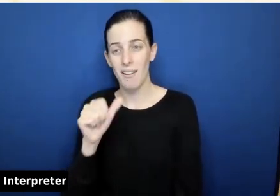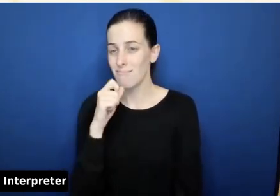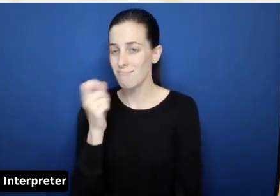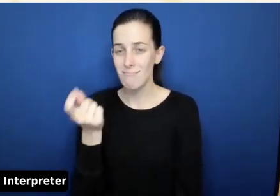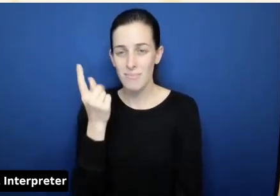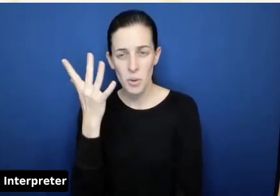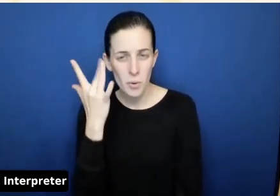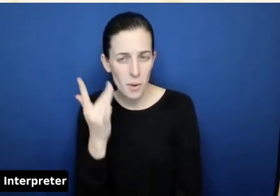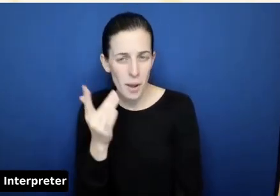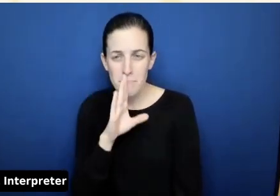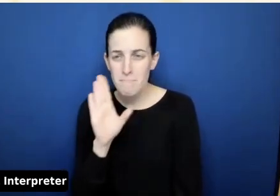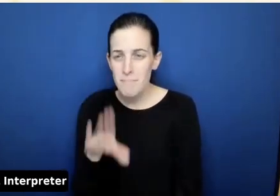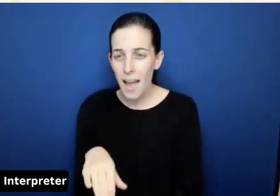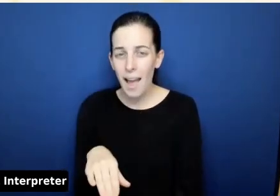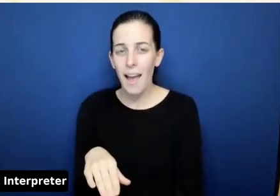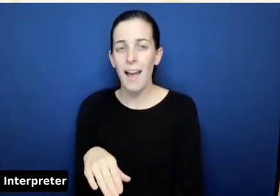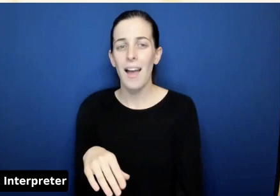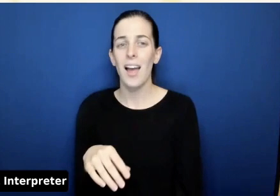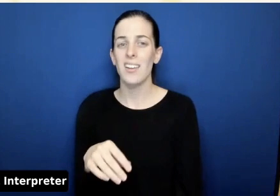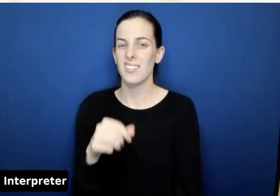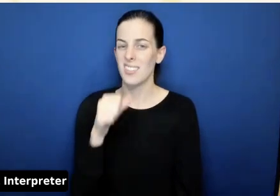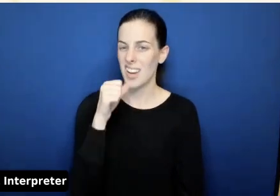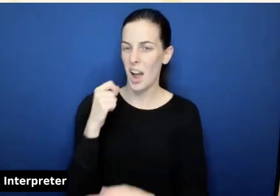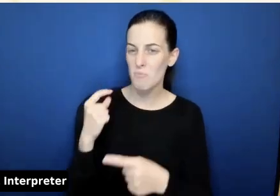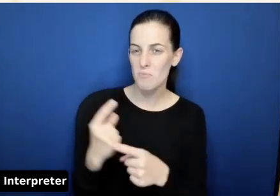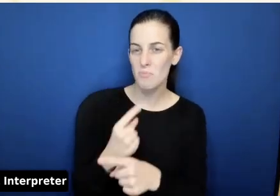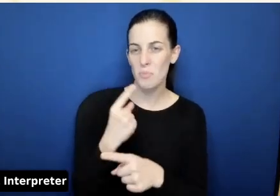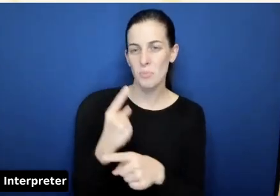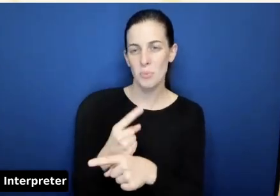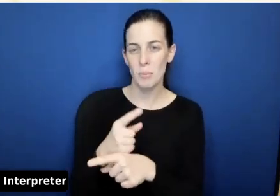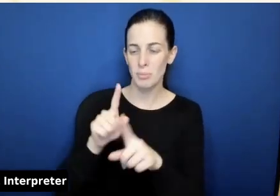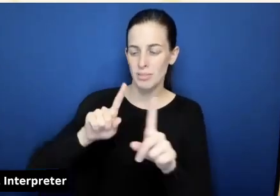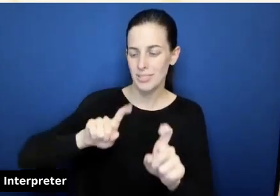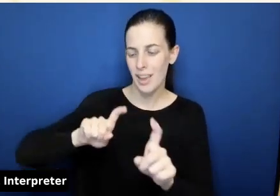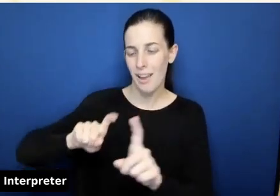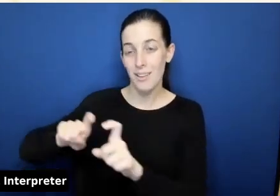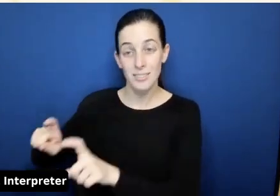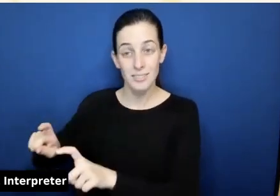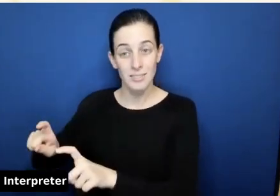and without thoroughly testing it, and if we ship inaccessible code